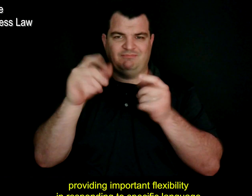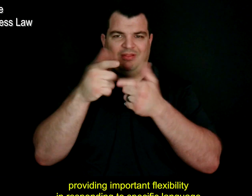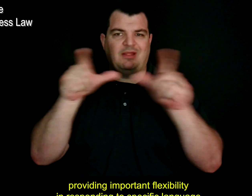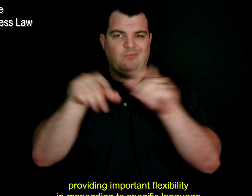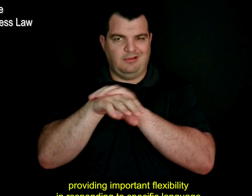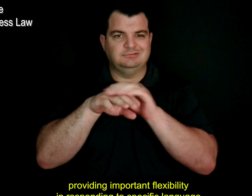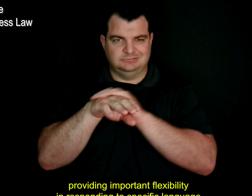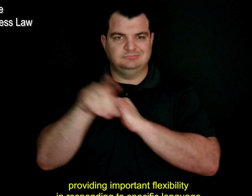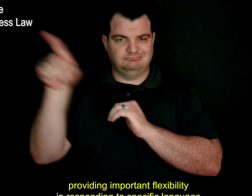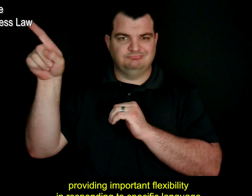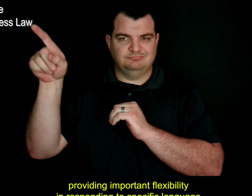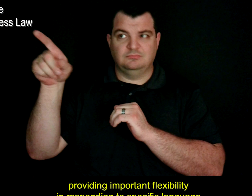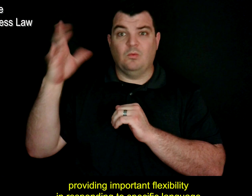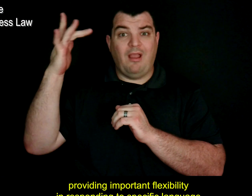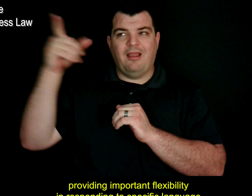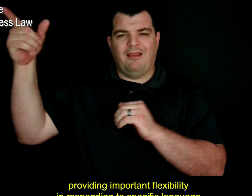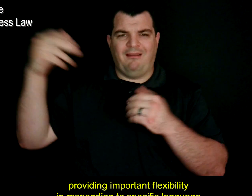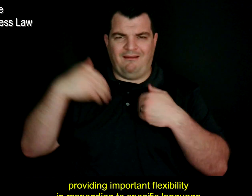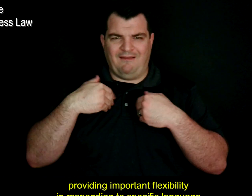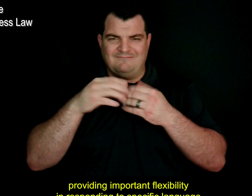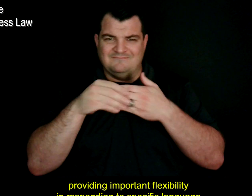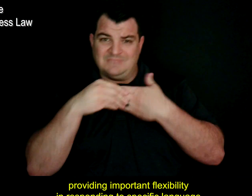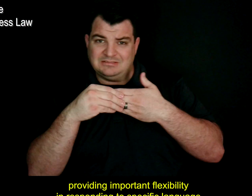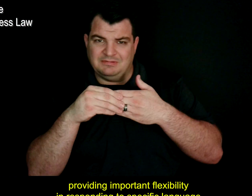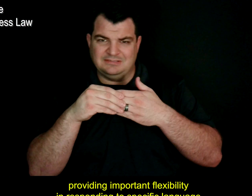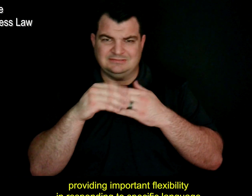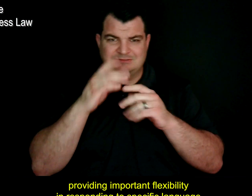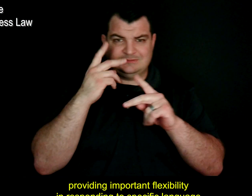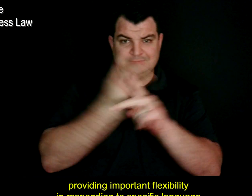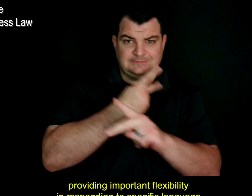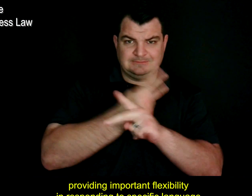providing important flexibility in responding to specific language